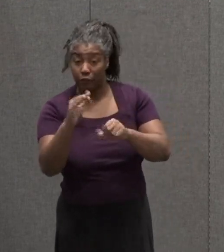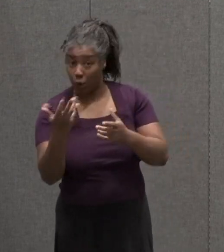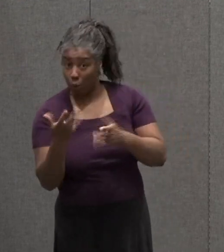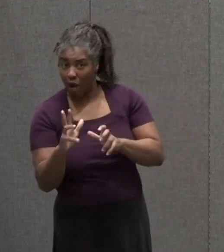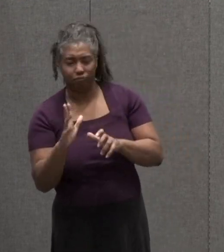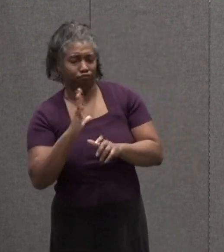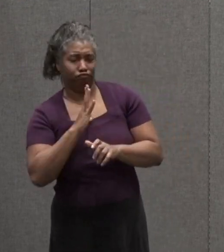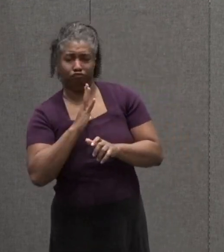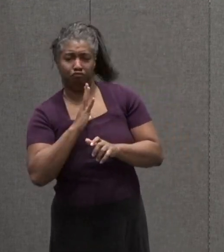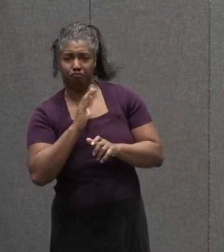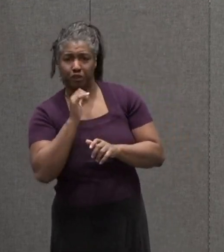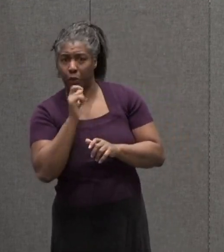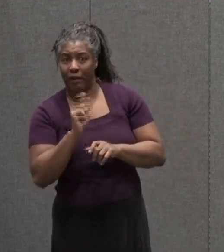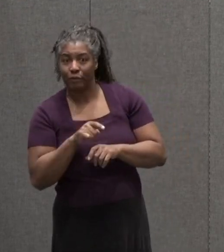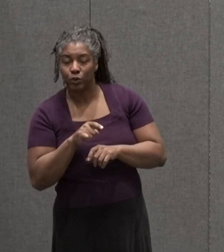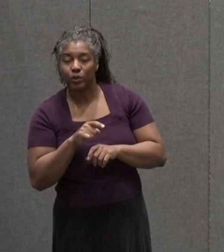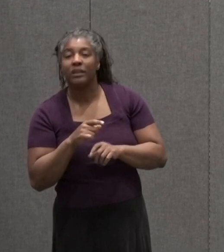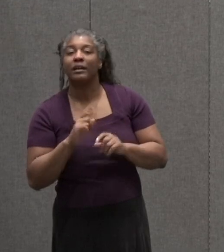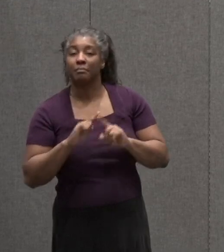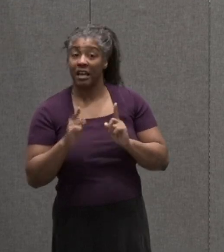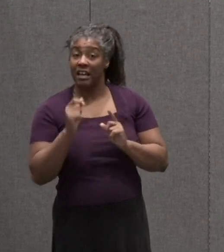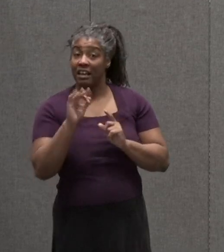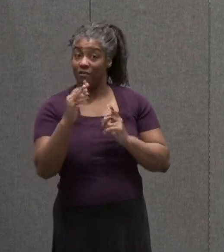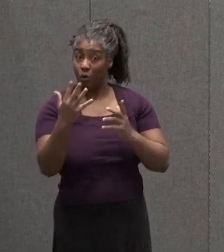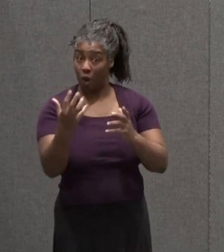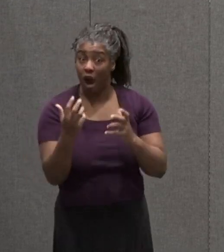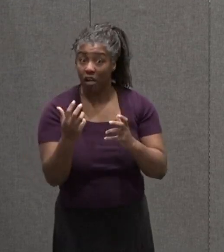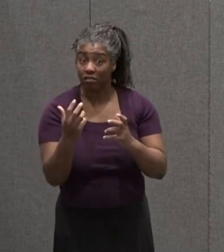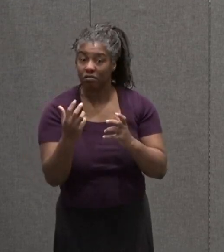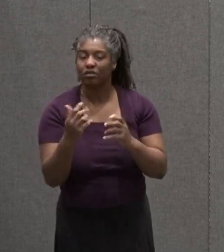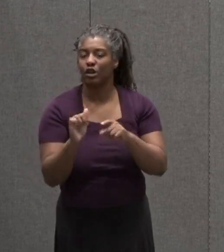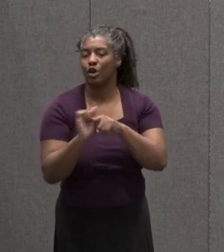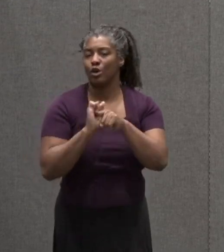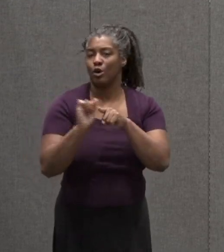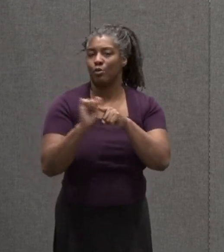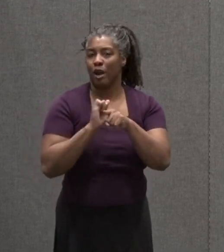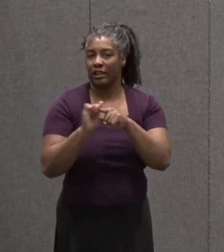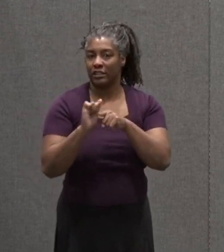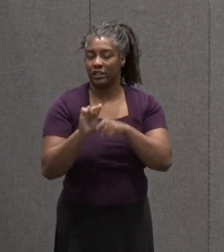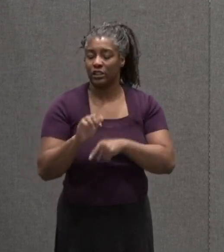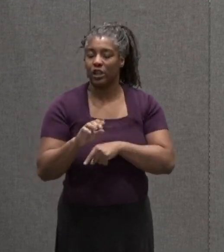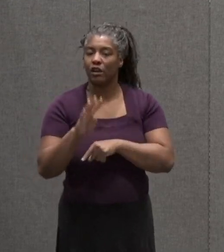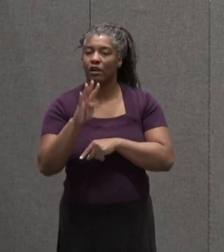I welcome you to try some foursquare breathing. how we're gonna do this is we're gonna take